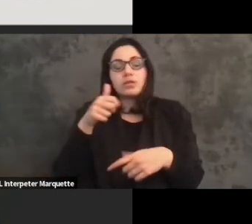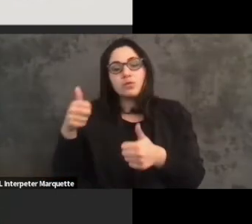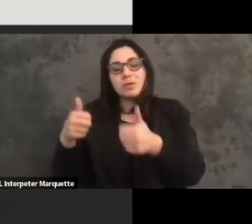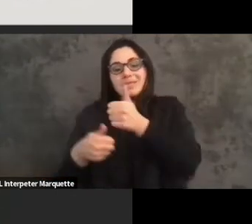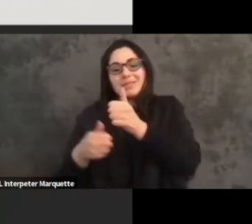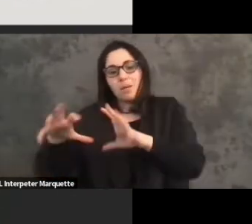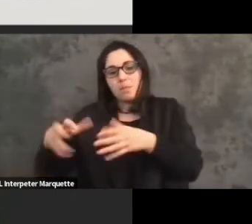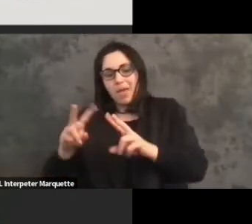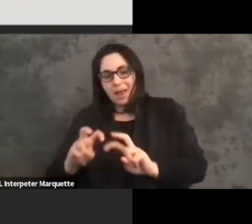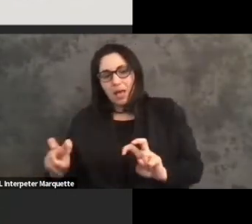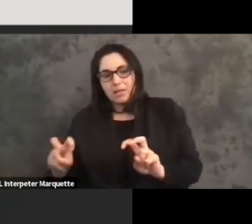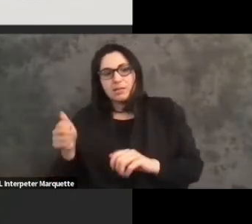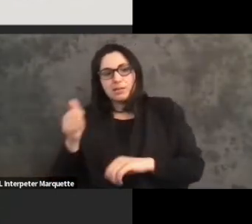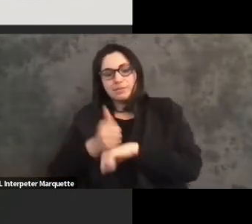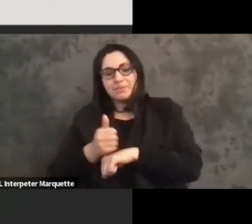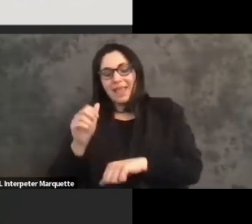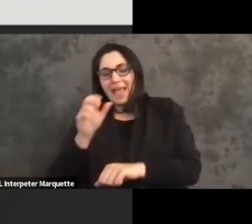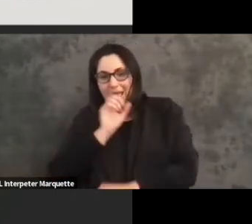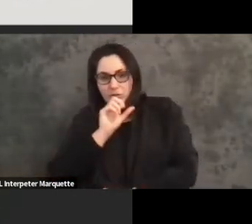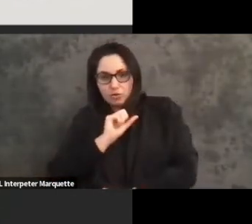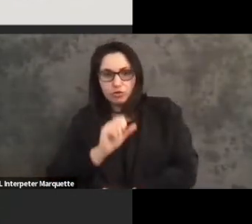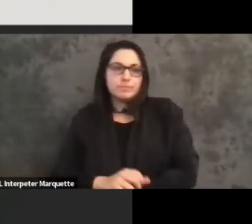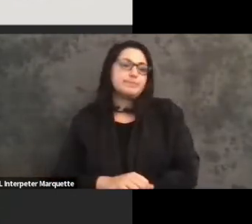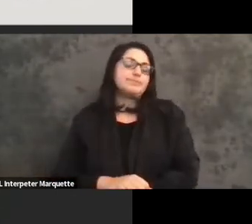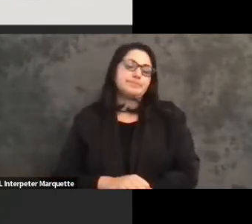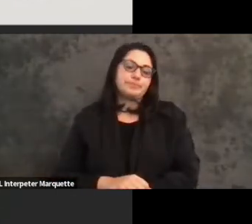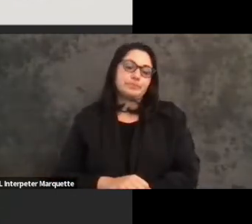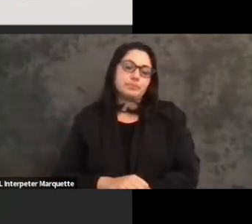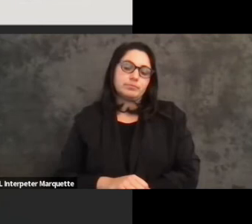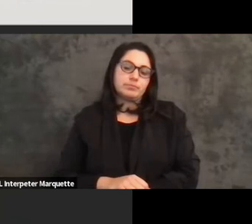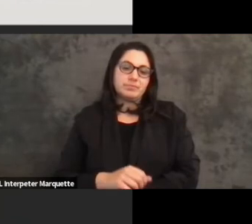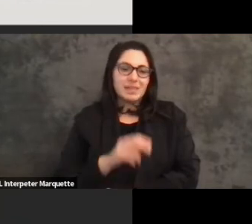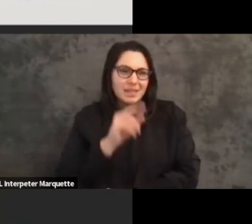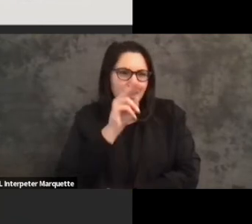individuals with HIV and COVID as well. And if we enroll enough, we plan on doing a sub